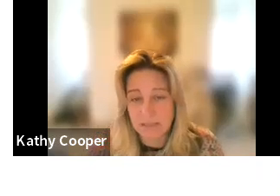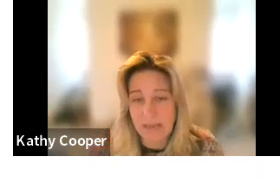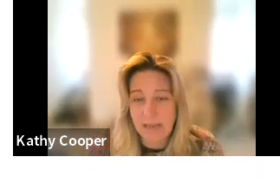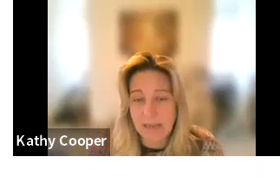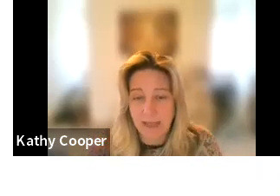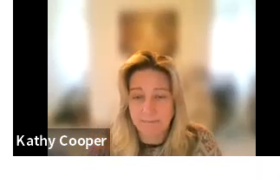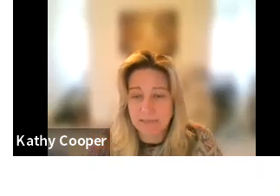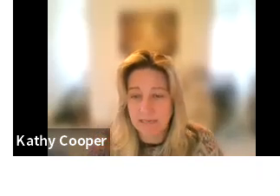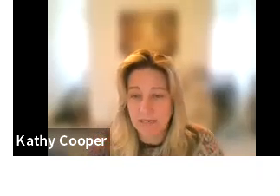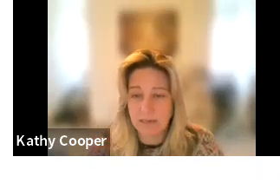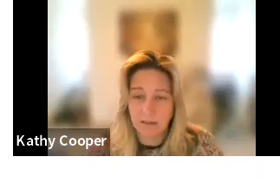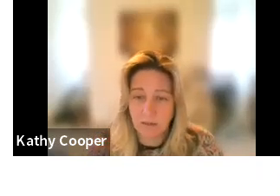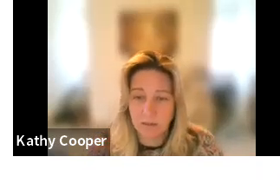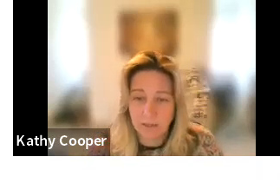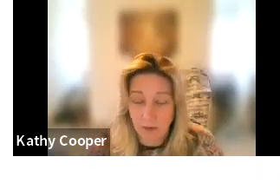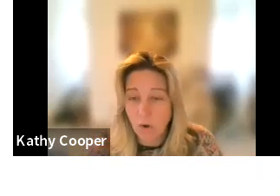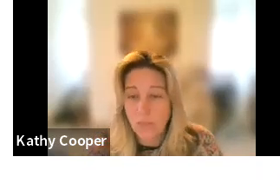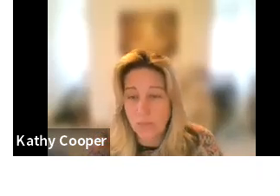The site visit team when they come, they visit lots of setting include an assist living facilities adult day care center, group homes, setting that provide day services sheltered workshops, intentional community setting and farmsteads. Which includes memory carrying adult daycare centers, group homes, settings that provide day services, sheltered workshops, intentional communities and campus settings and farmsteads, and the site visit teams.